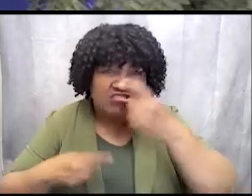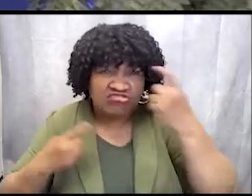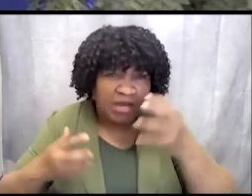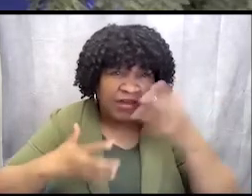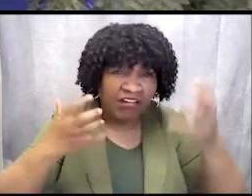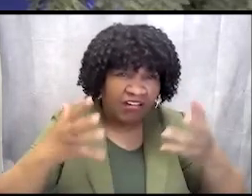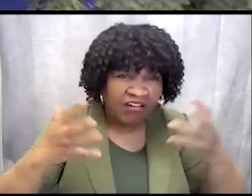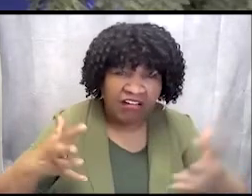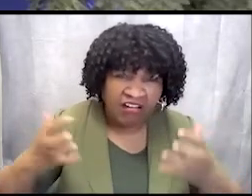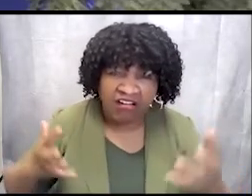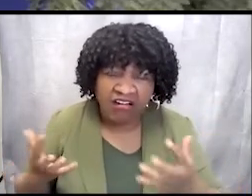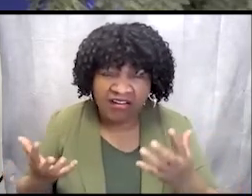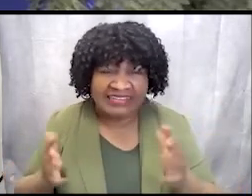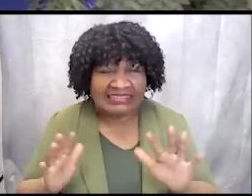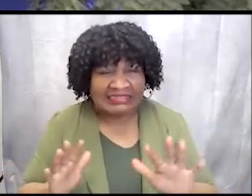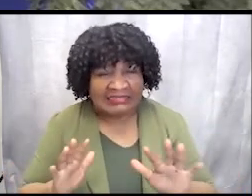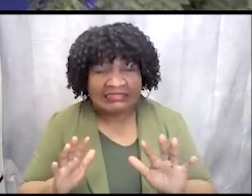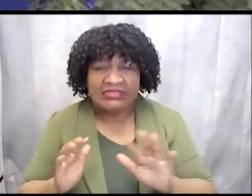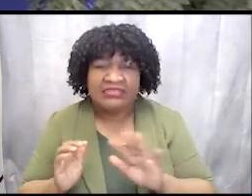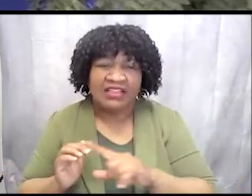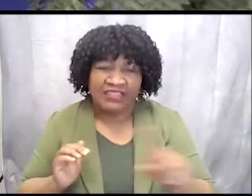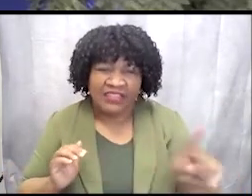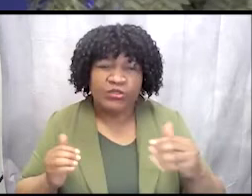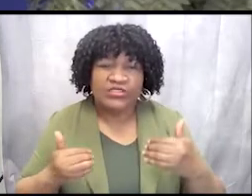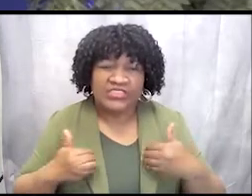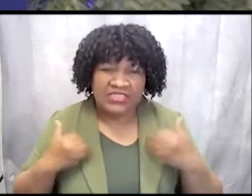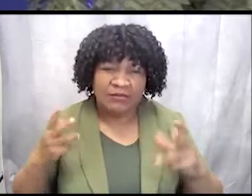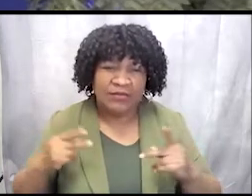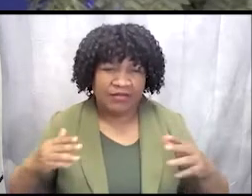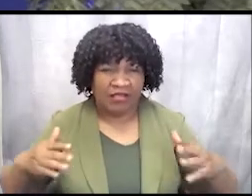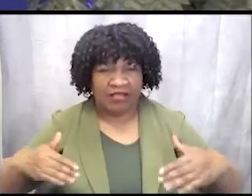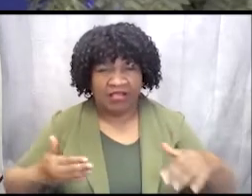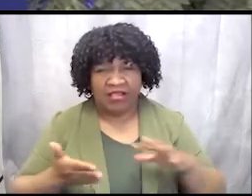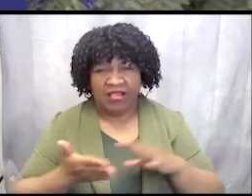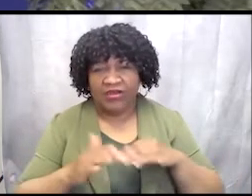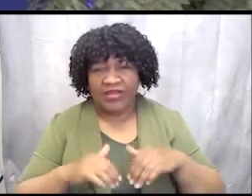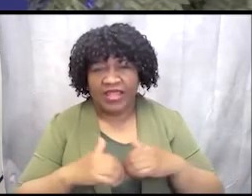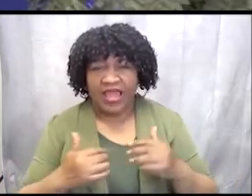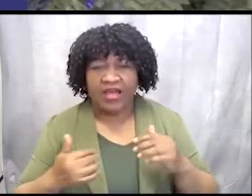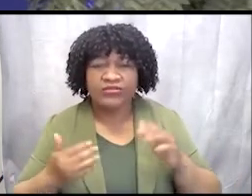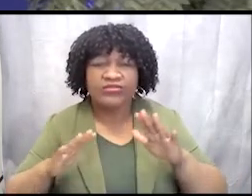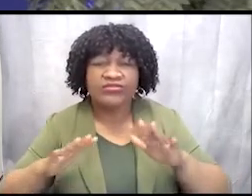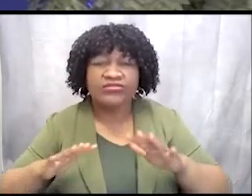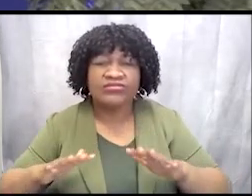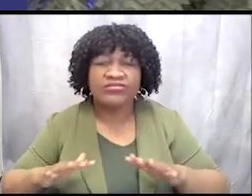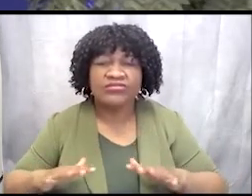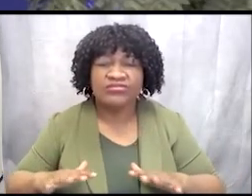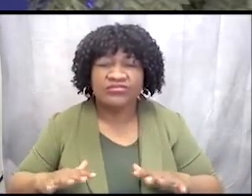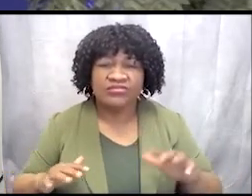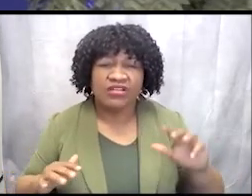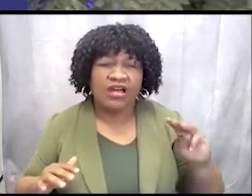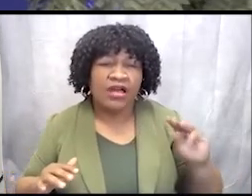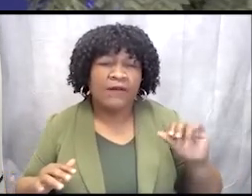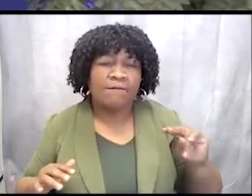and challenge are young people who have not learned the skills of how to be calm,